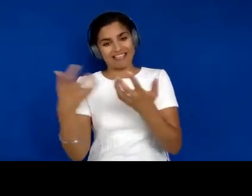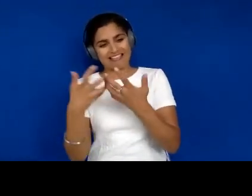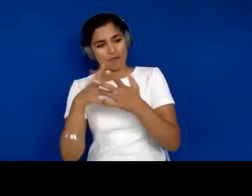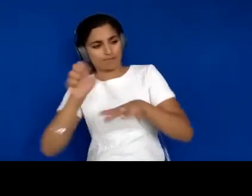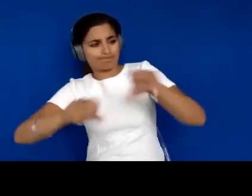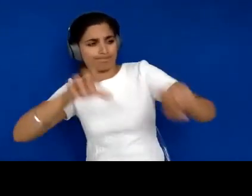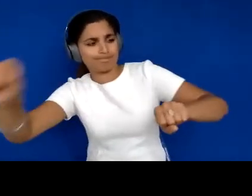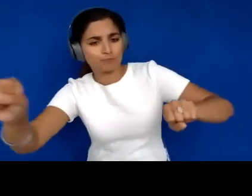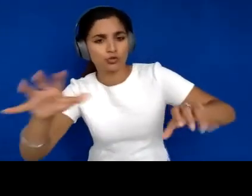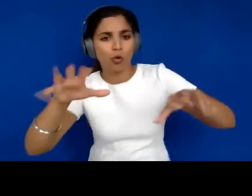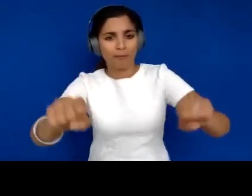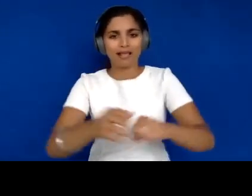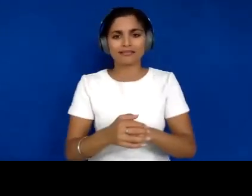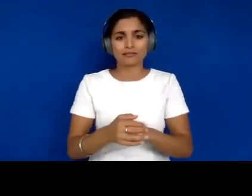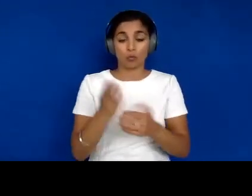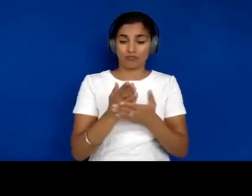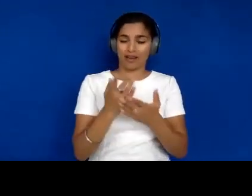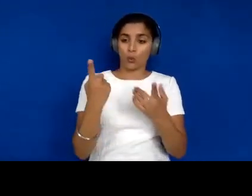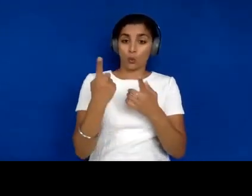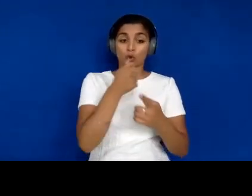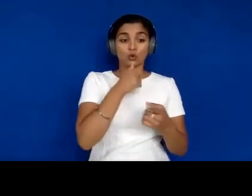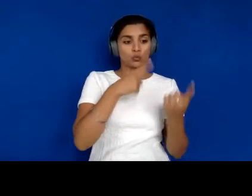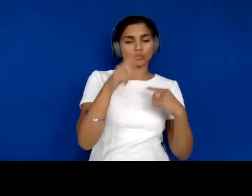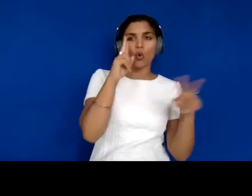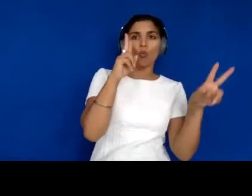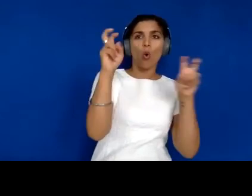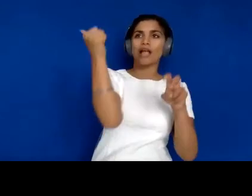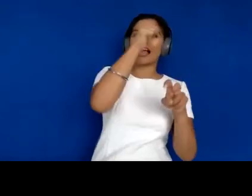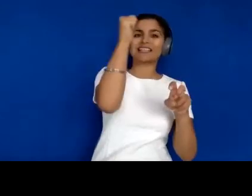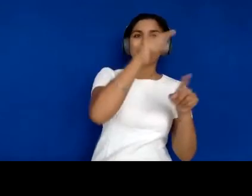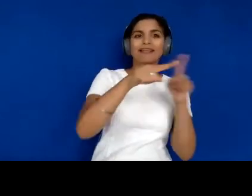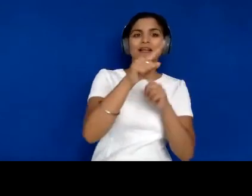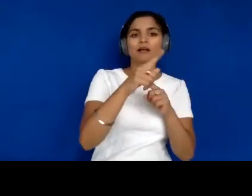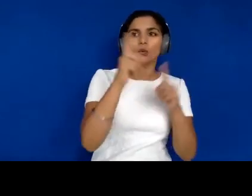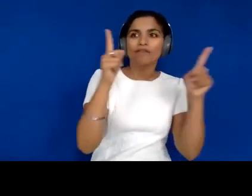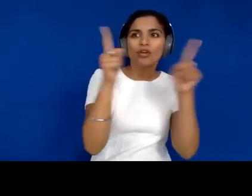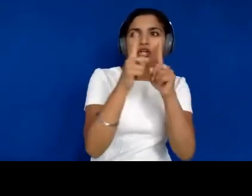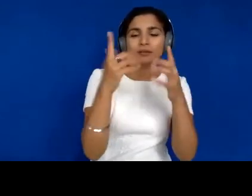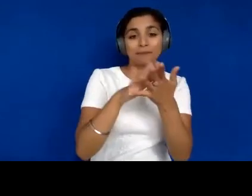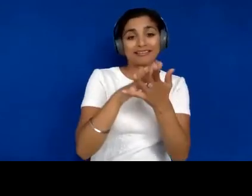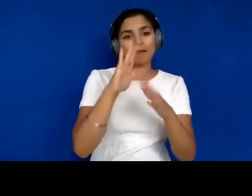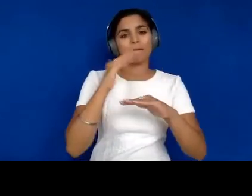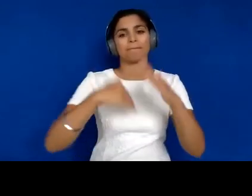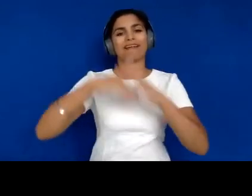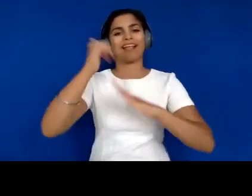quotes who hierarchies are structured in my opinion group theory can be found in